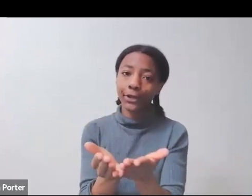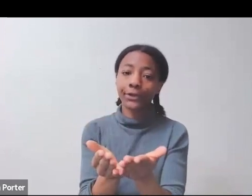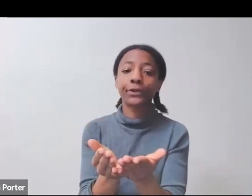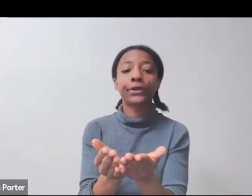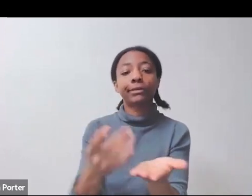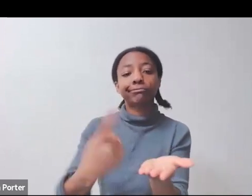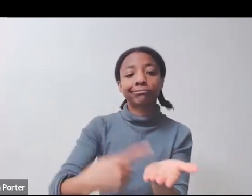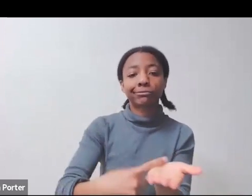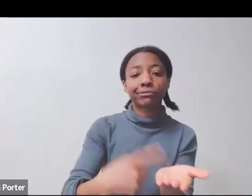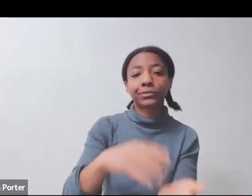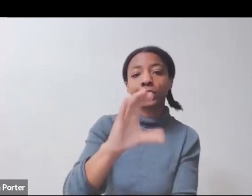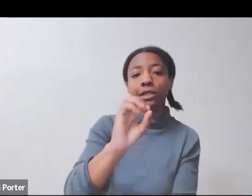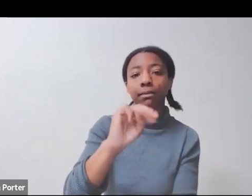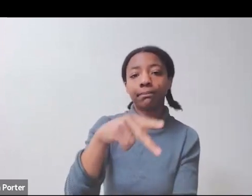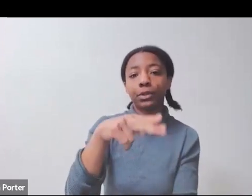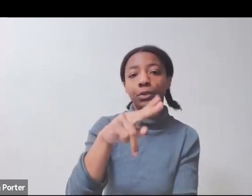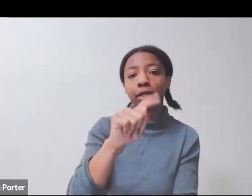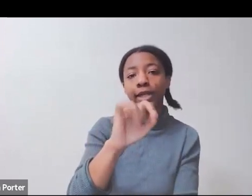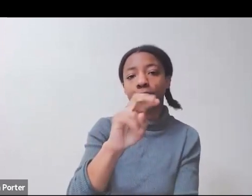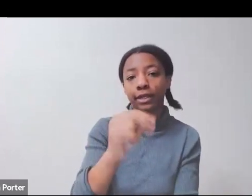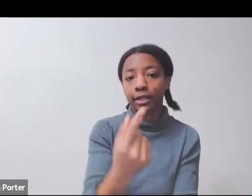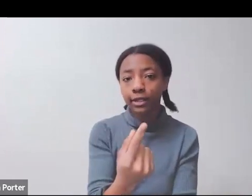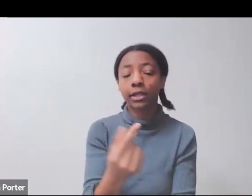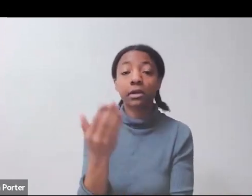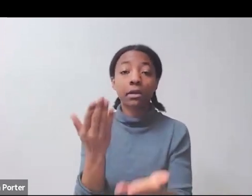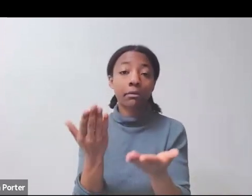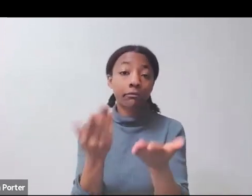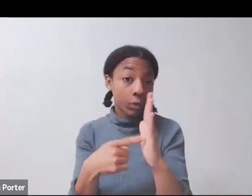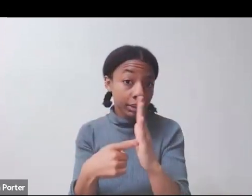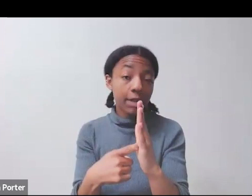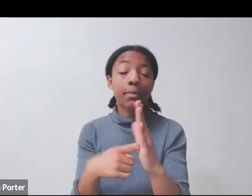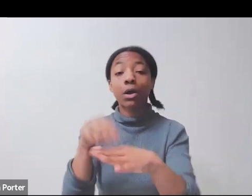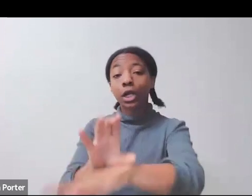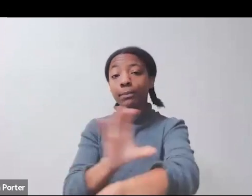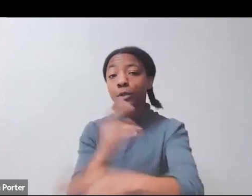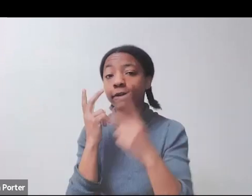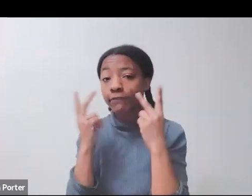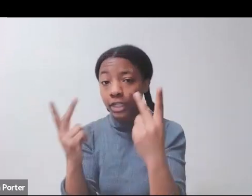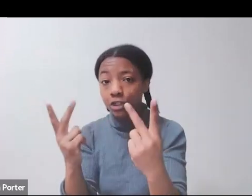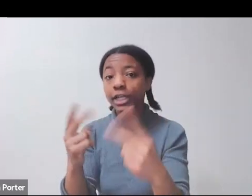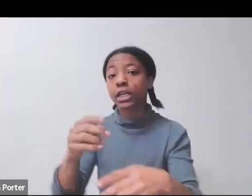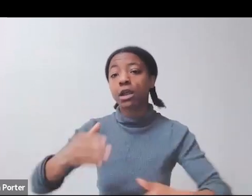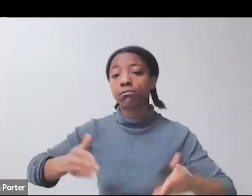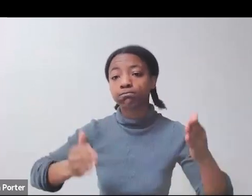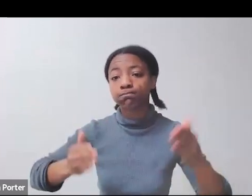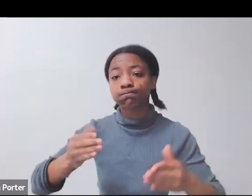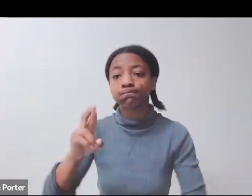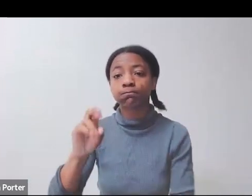into what would be core computing courses. Maybe you're teaching computer vision. Maybe you're teaching robotics. How could you talk about accessibility and disability